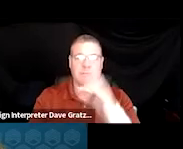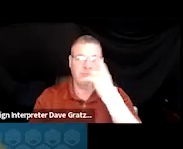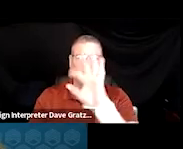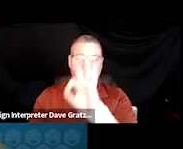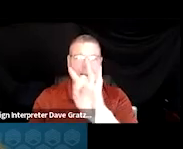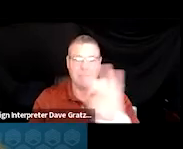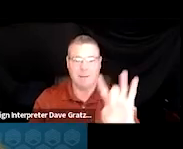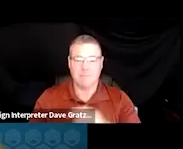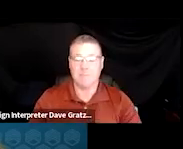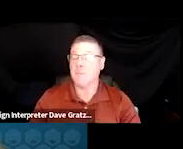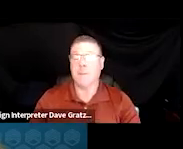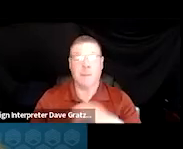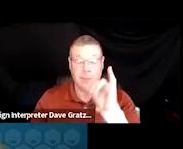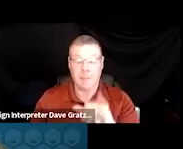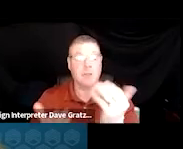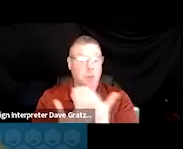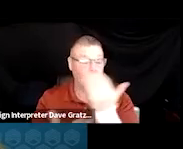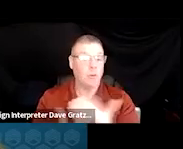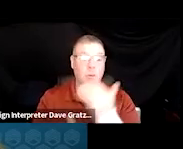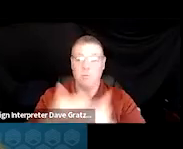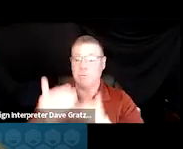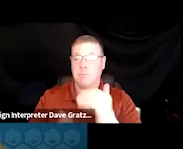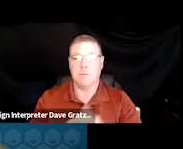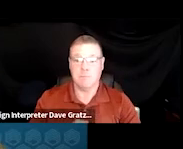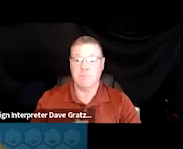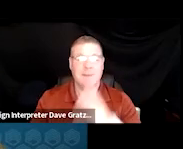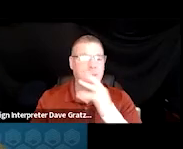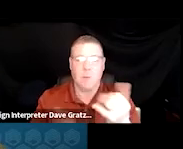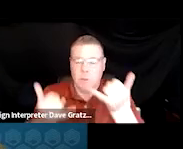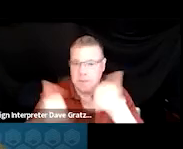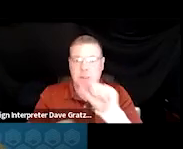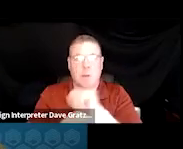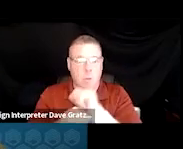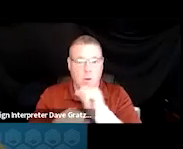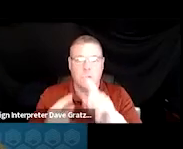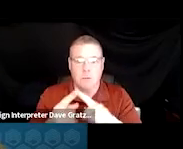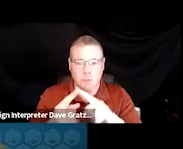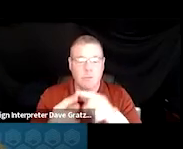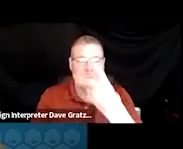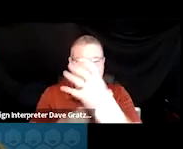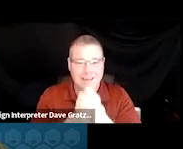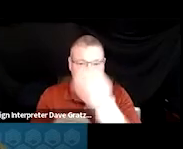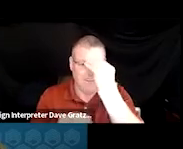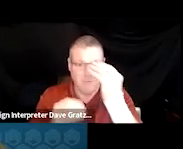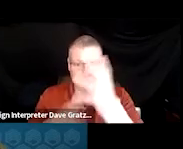Again, that's a pretty new process, and we're still working the kinks out on that, but we're really excited about it,